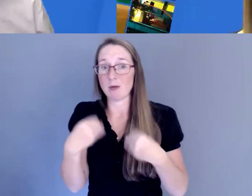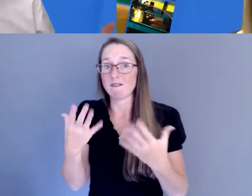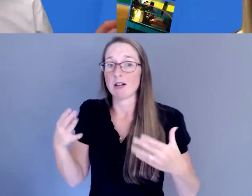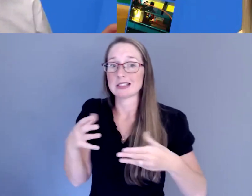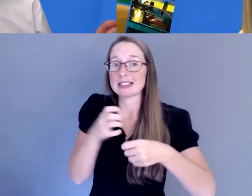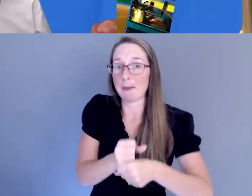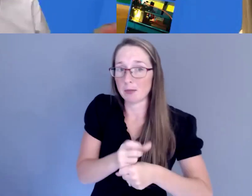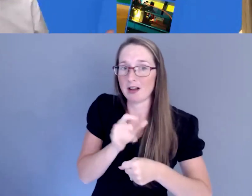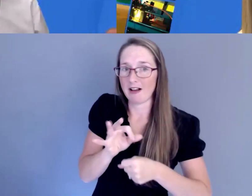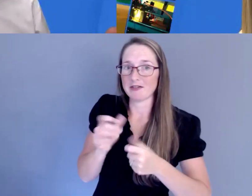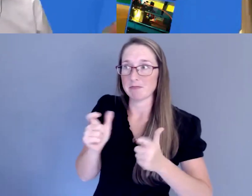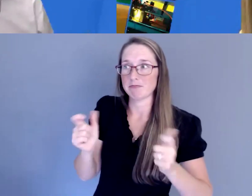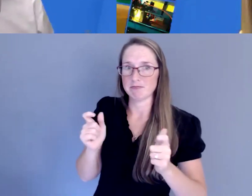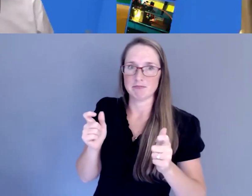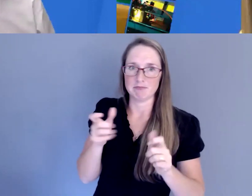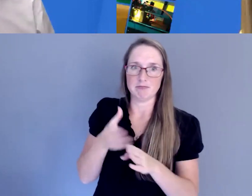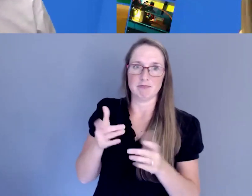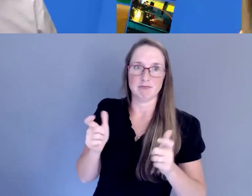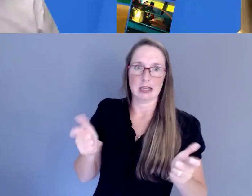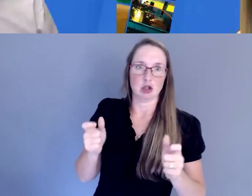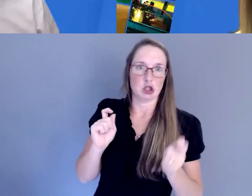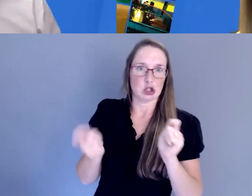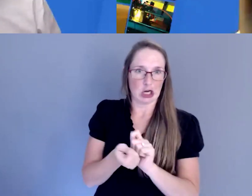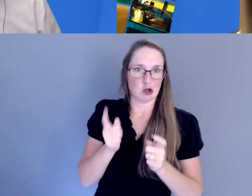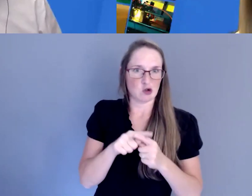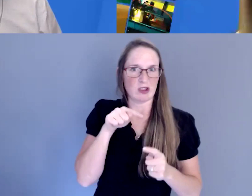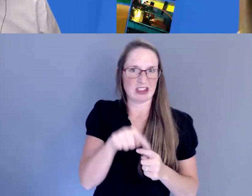the significant changes to this very document.